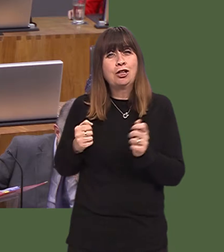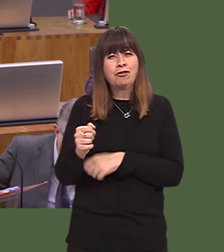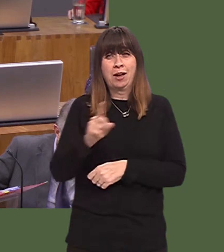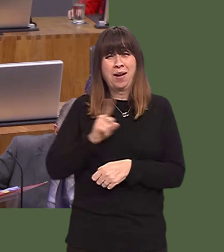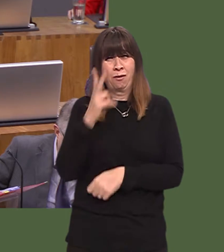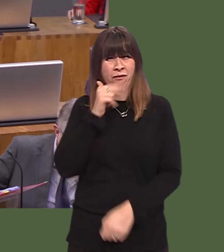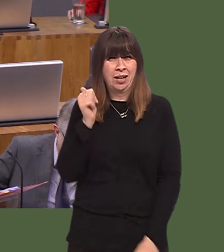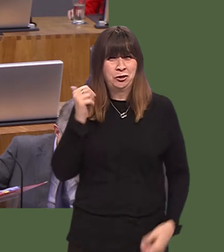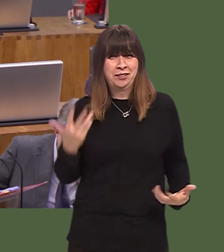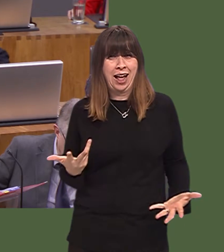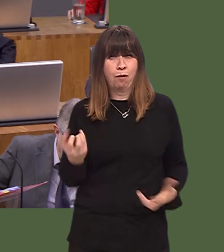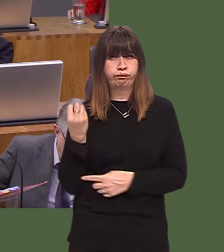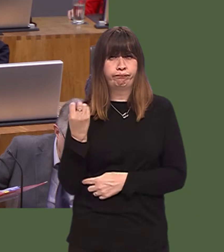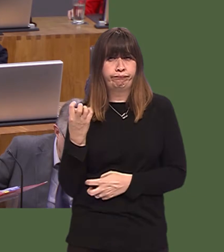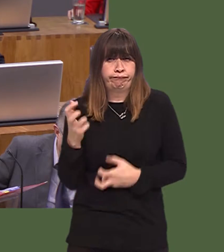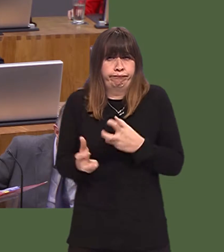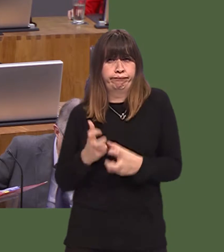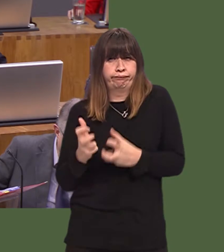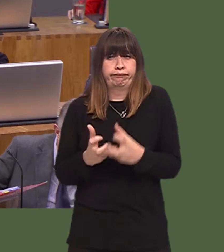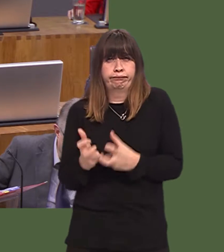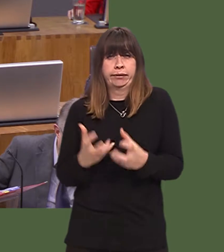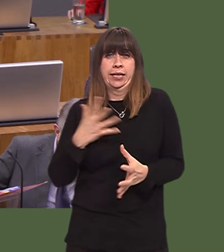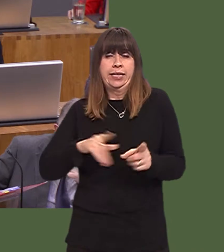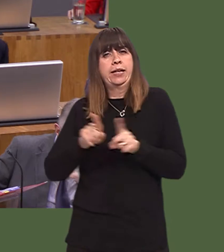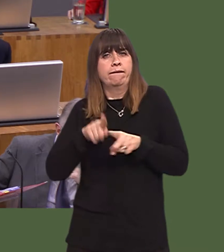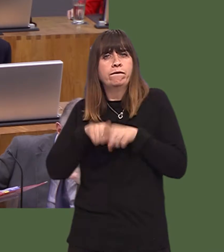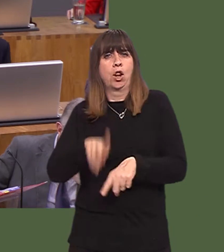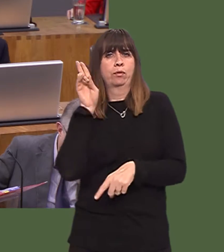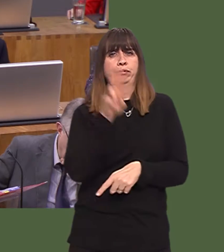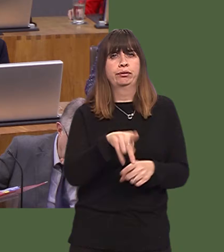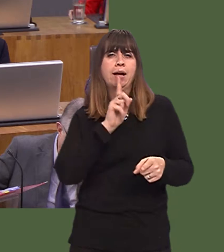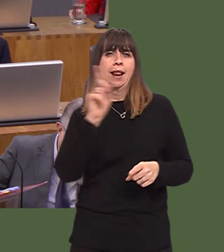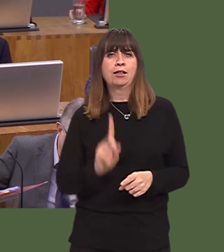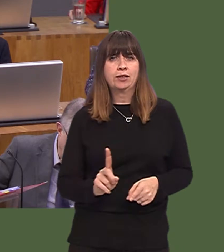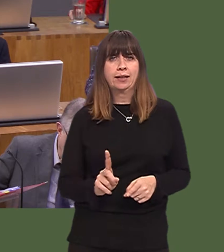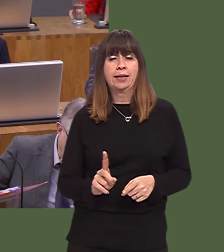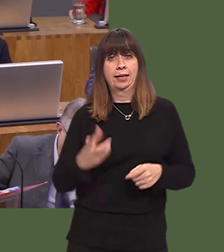So, we have to make sure that we see electrification. We have to see the commitment, for example, from the UK Government that it will electrify